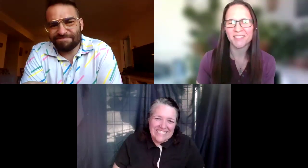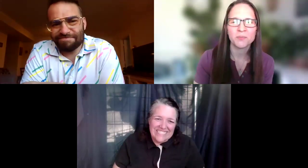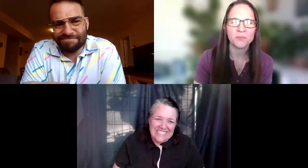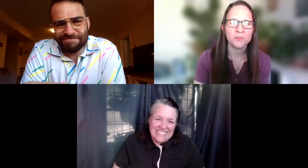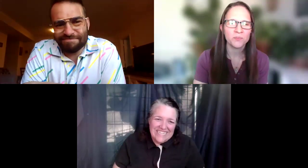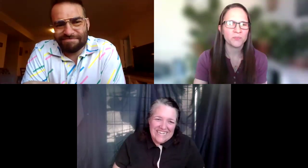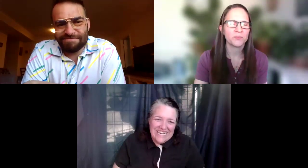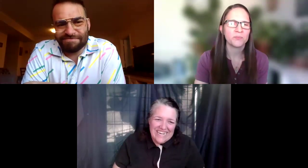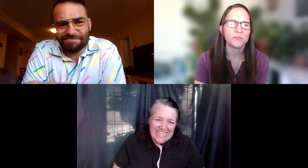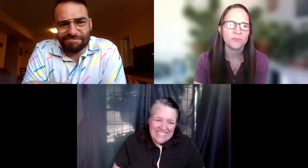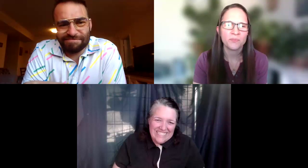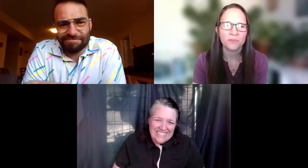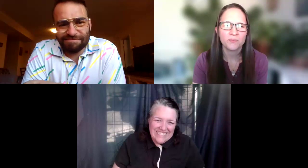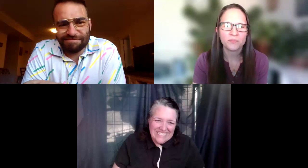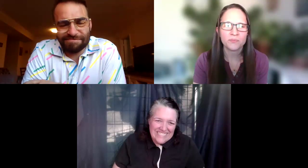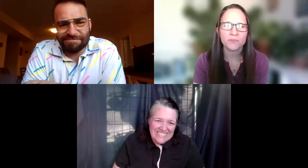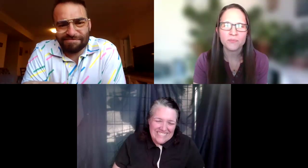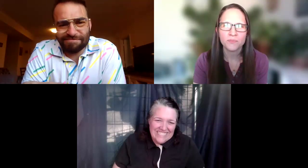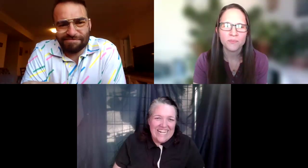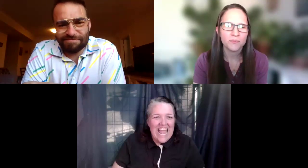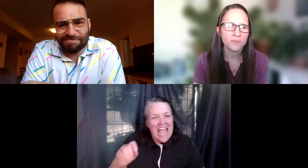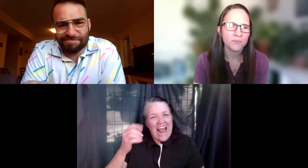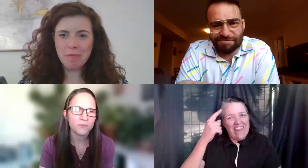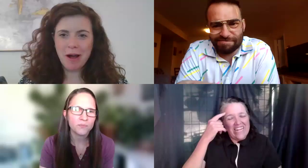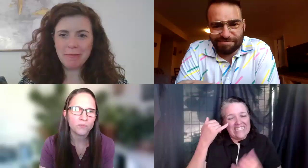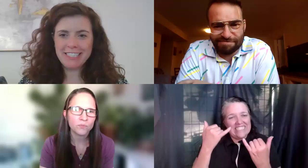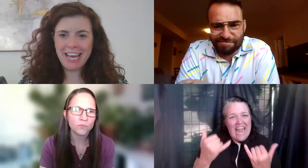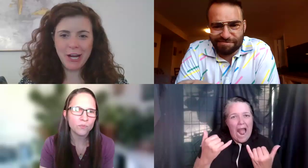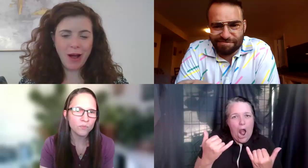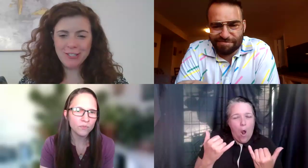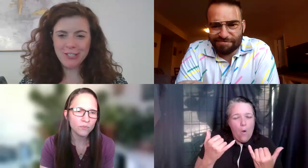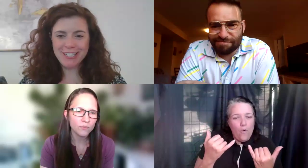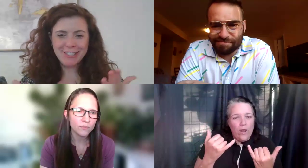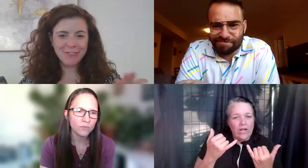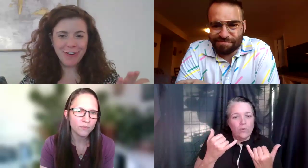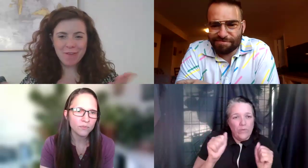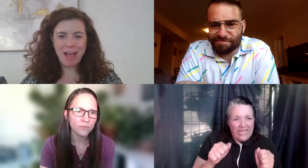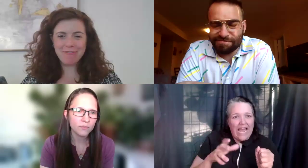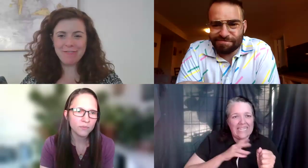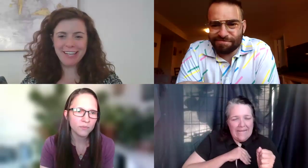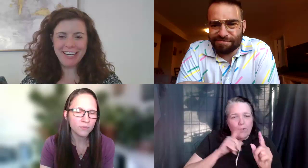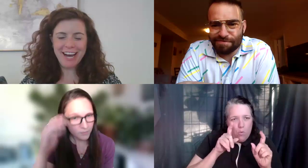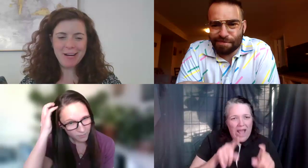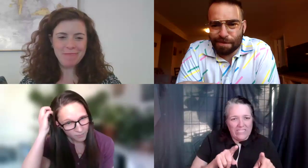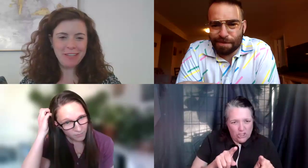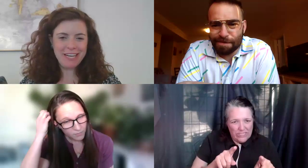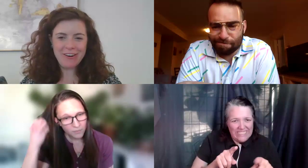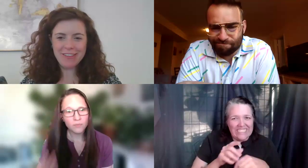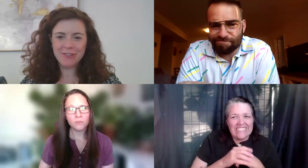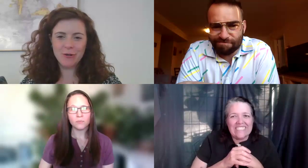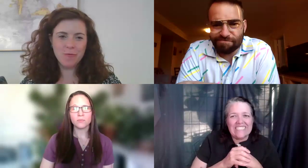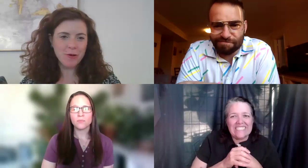I think at this time we can probably take questions from everybody, here on the Zoom,